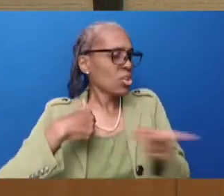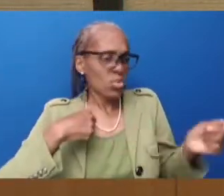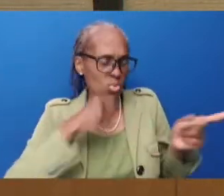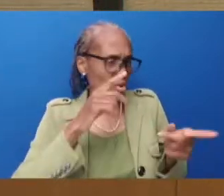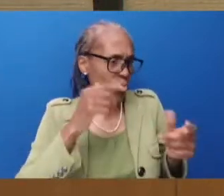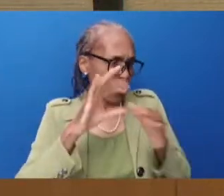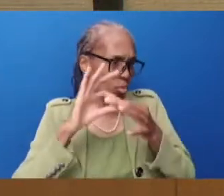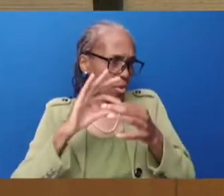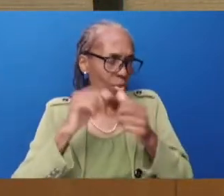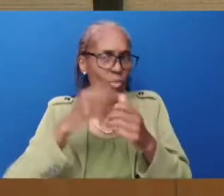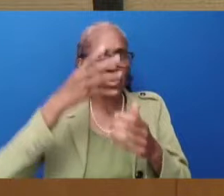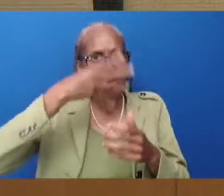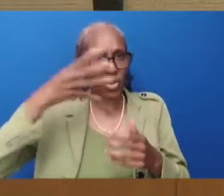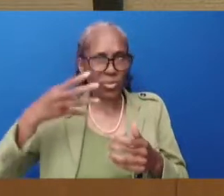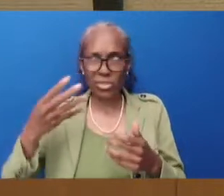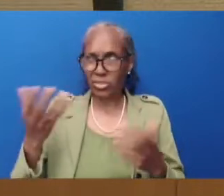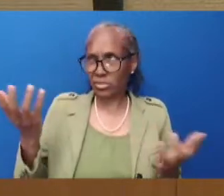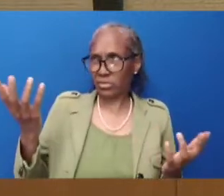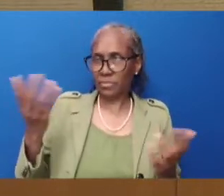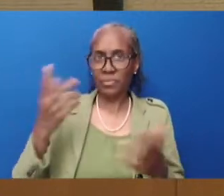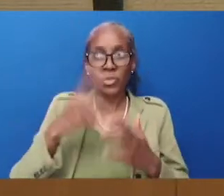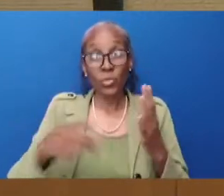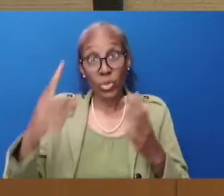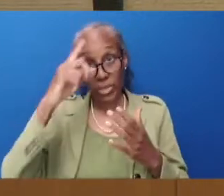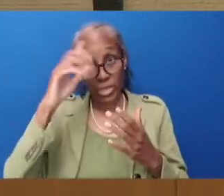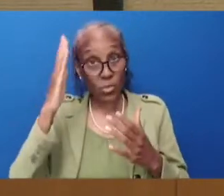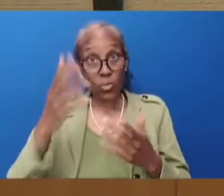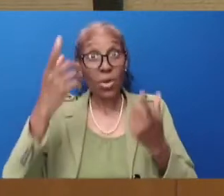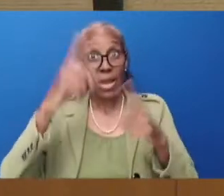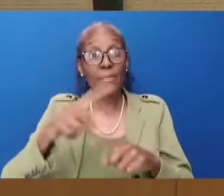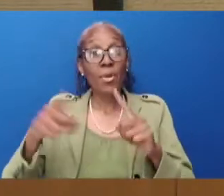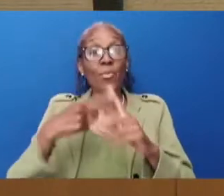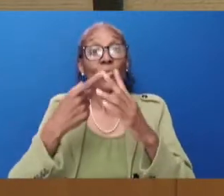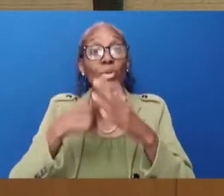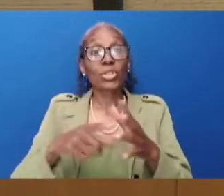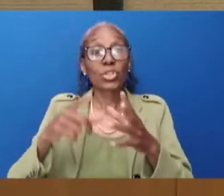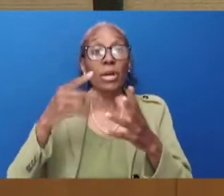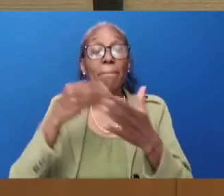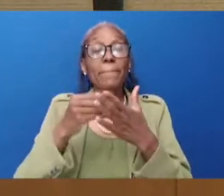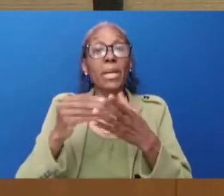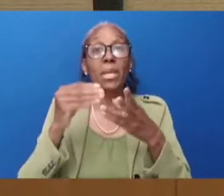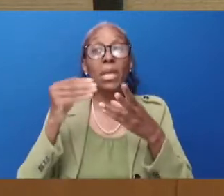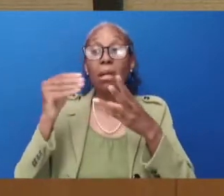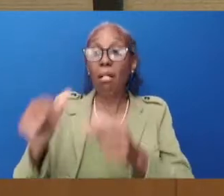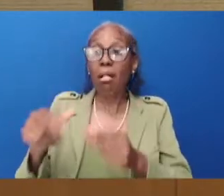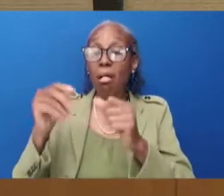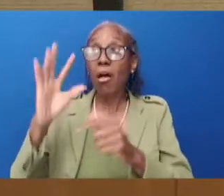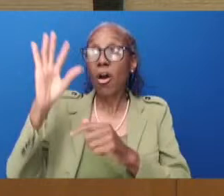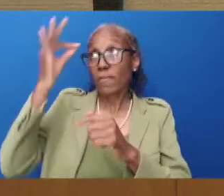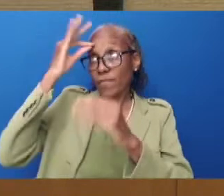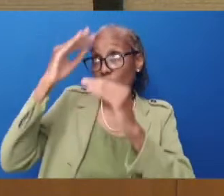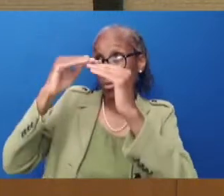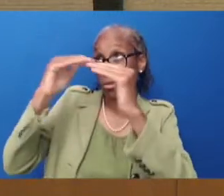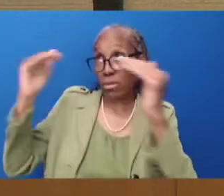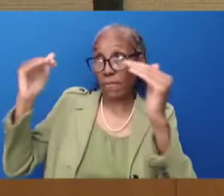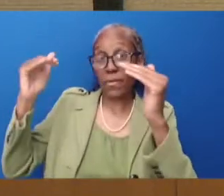JURISDICTION OR AN AREA THAT ISN'T COOPERATING WITH